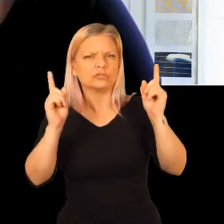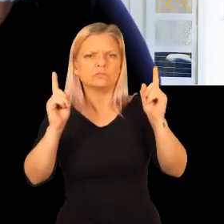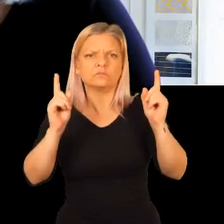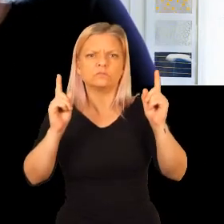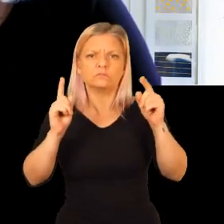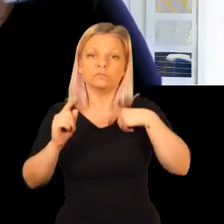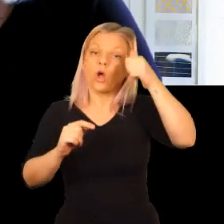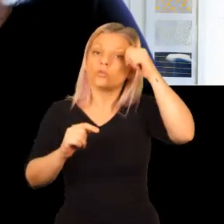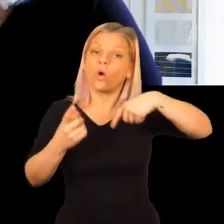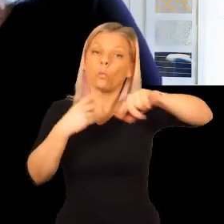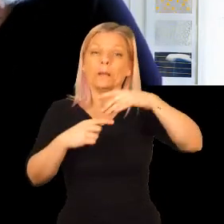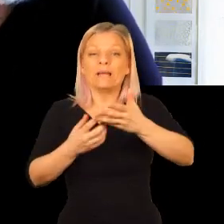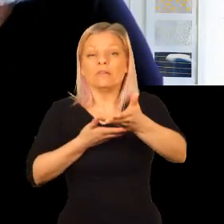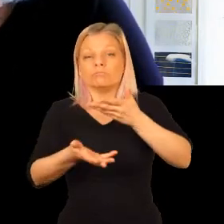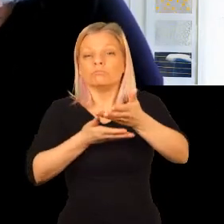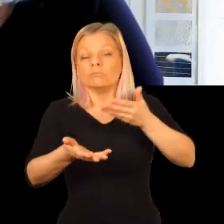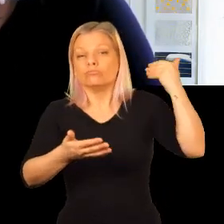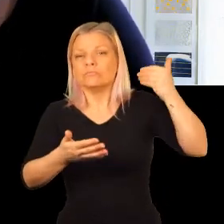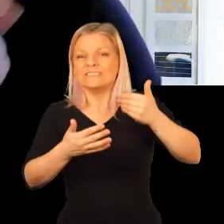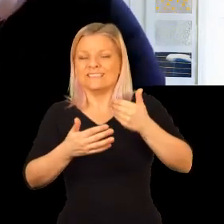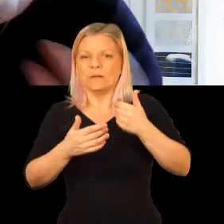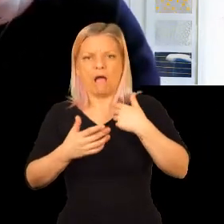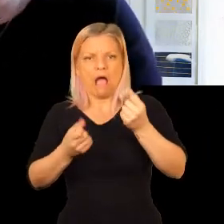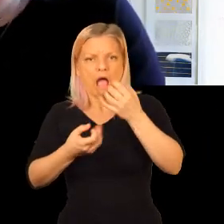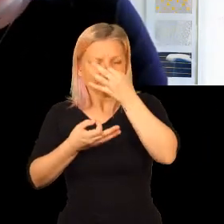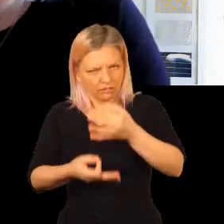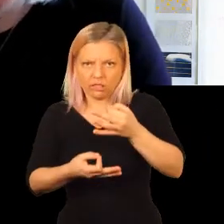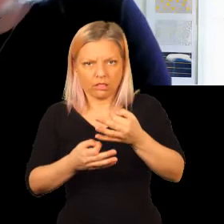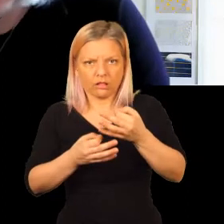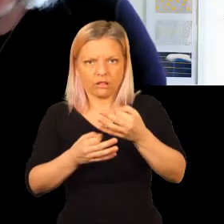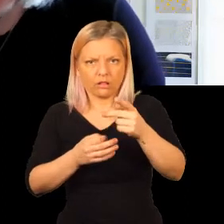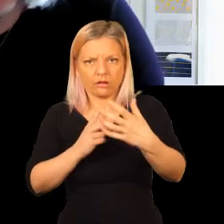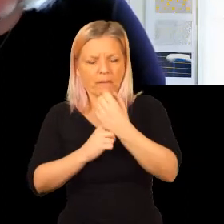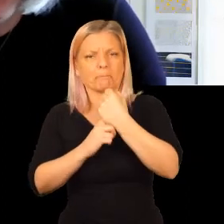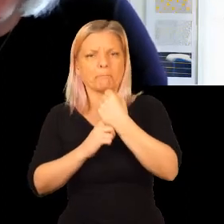different from what's all already there i know we've had quite a few conversations quite um